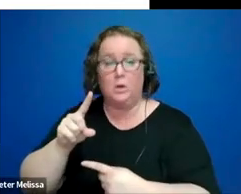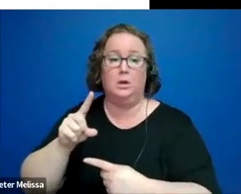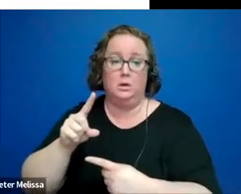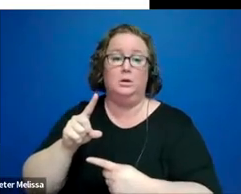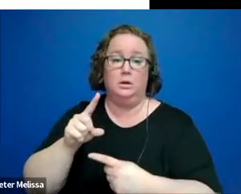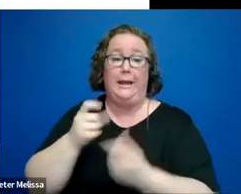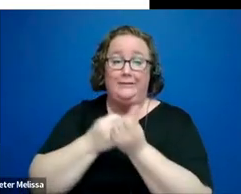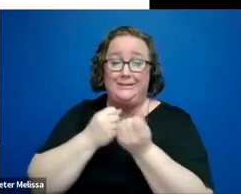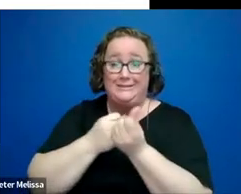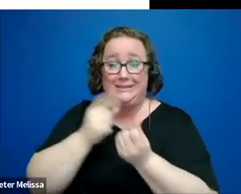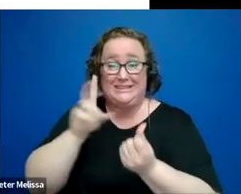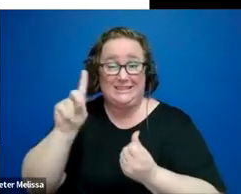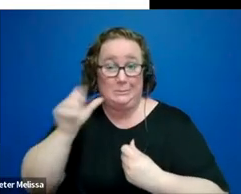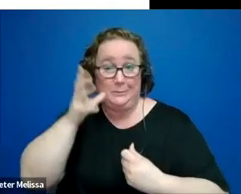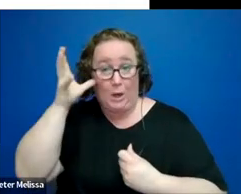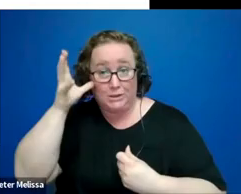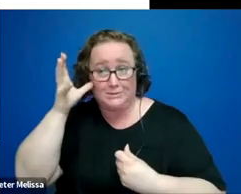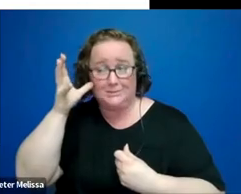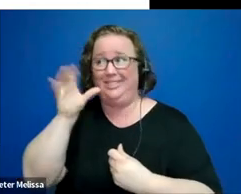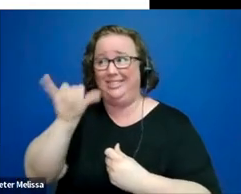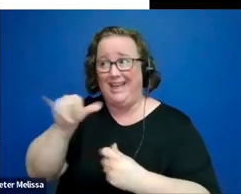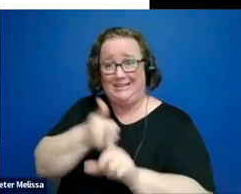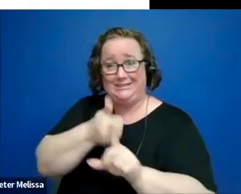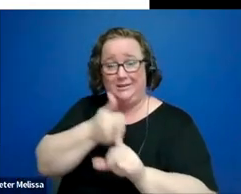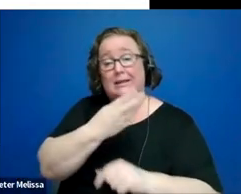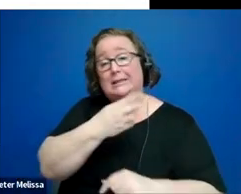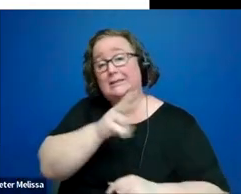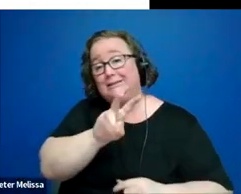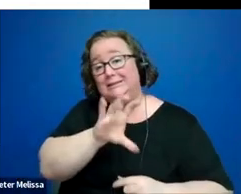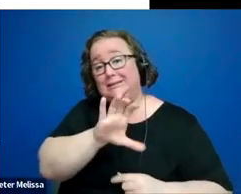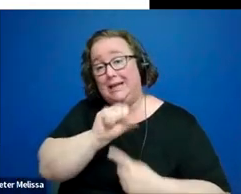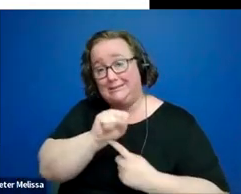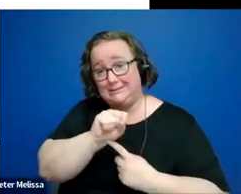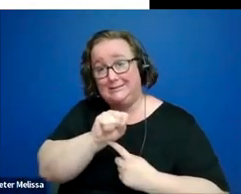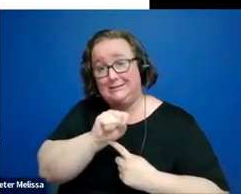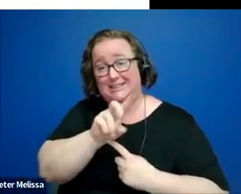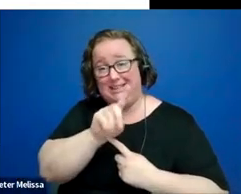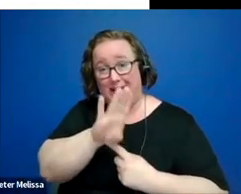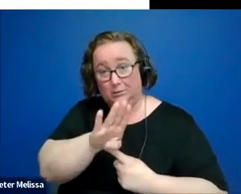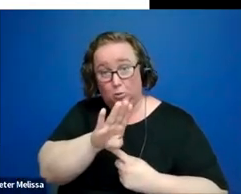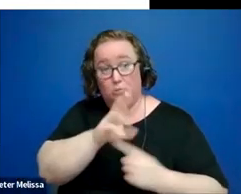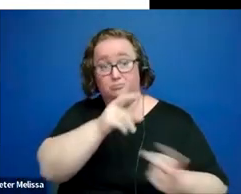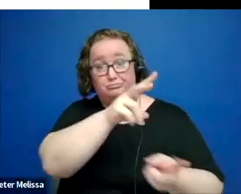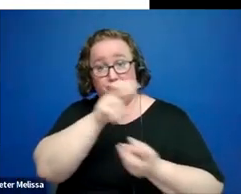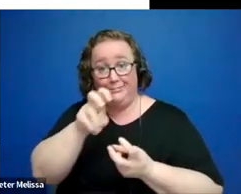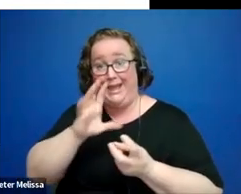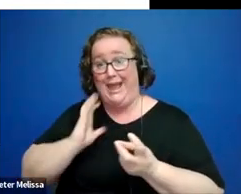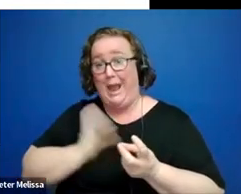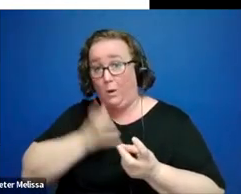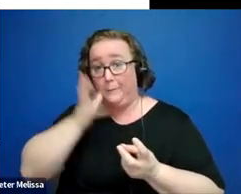I think taken as a whole, the HCBS dashboard and our parenting dashboard provide really